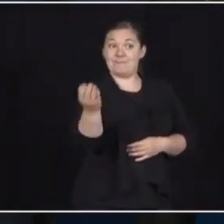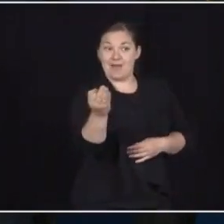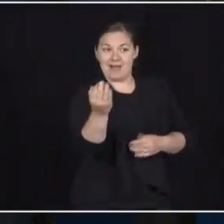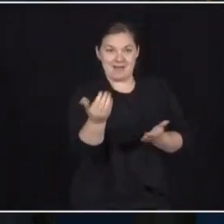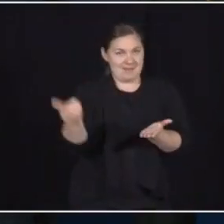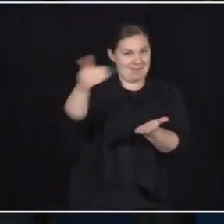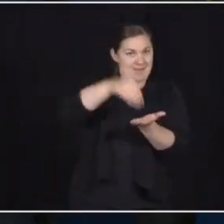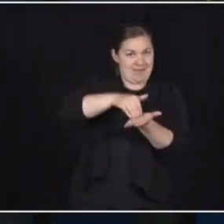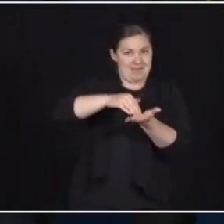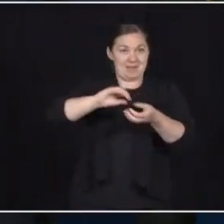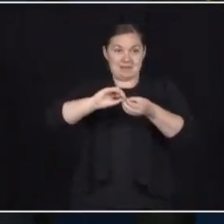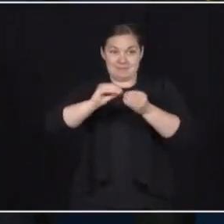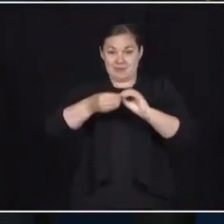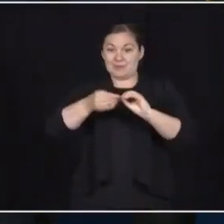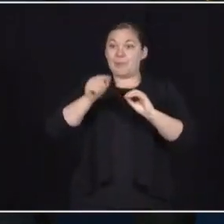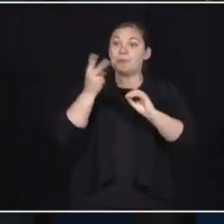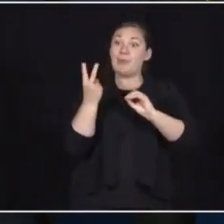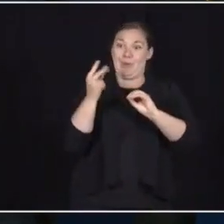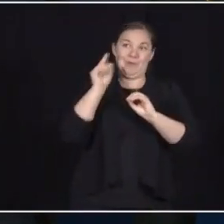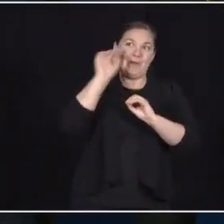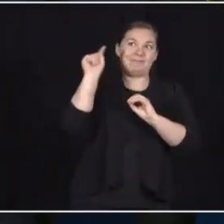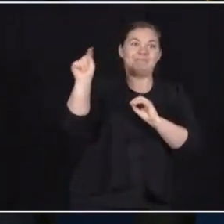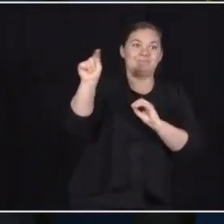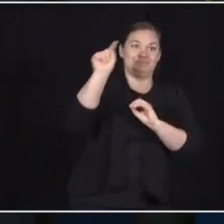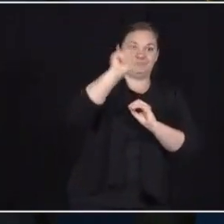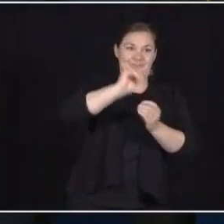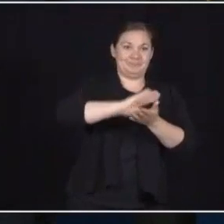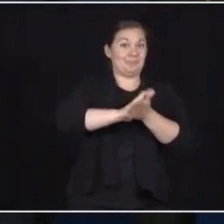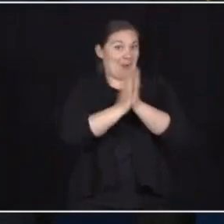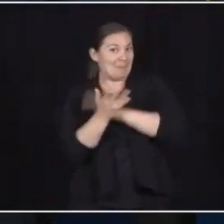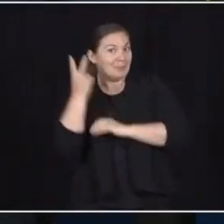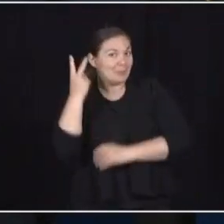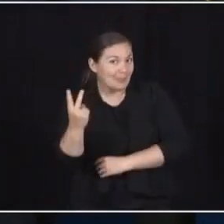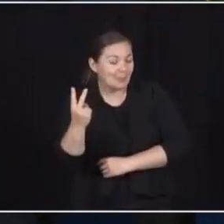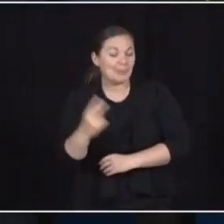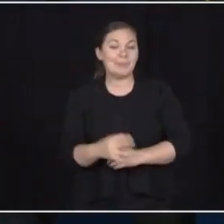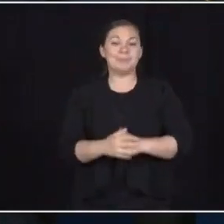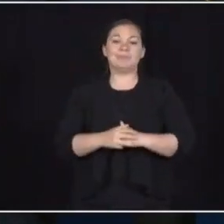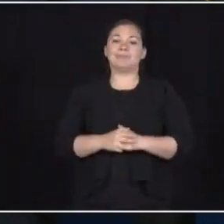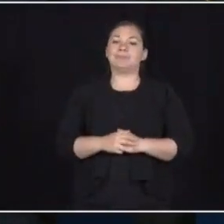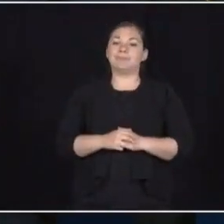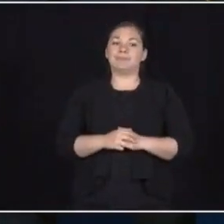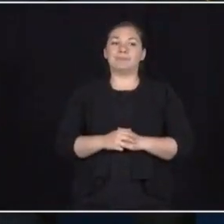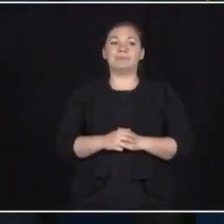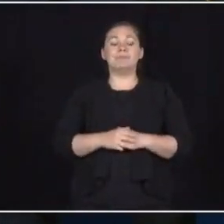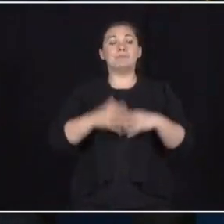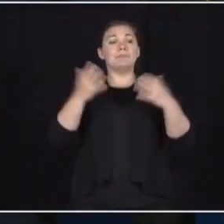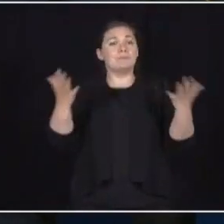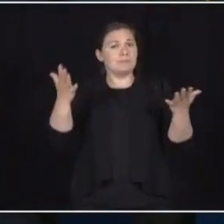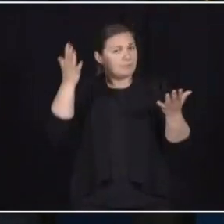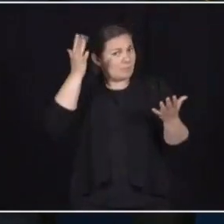Thank you, premier and good afternoon, everyone. As we outlined a week ago, beginning this Friday, our government will allow more regions